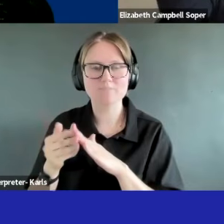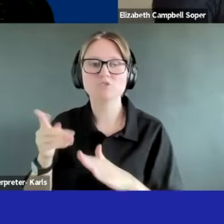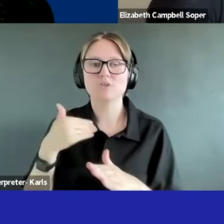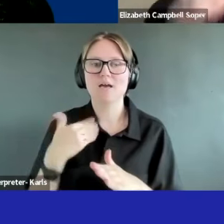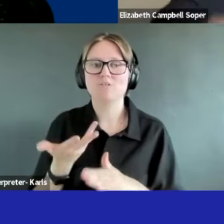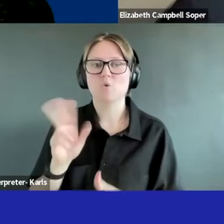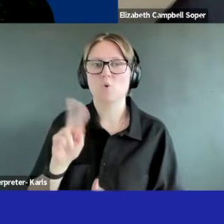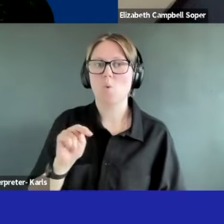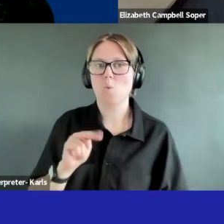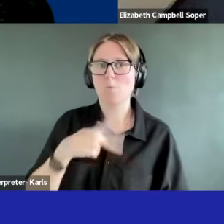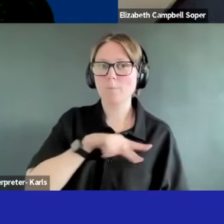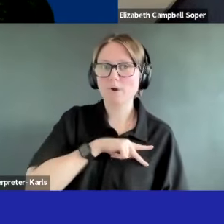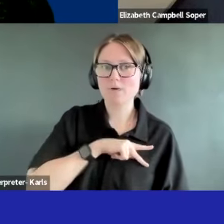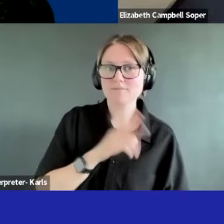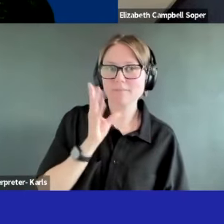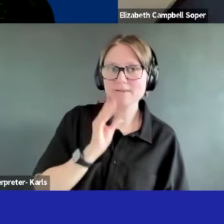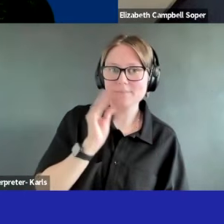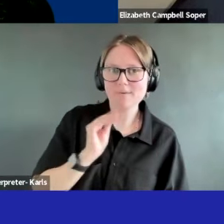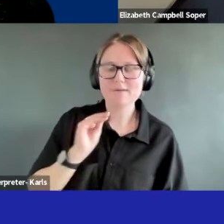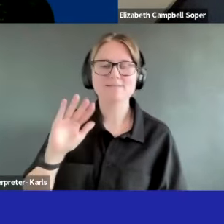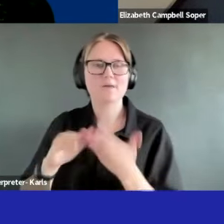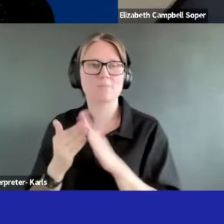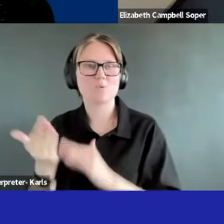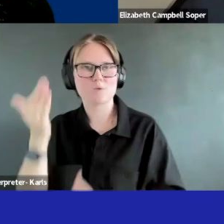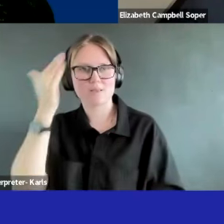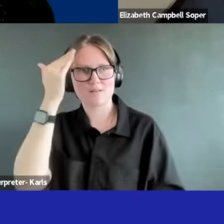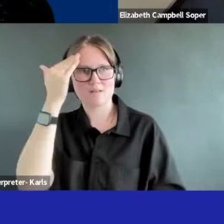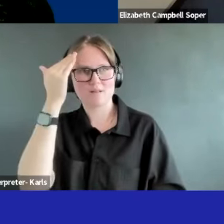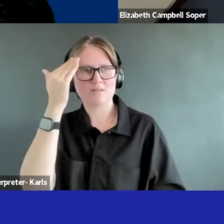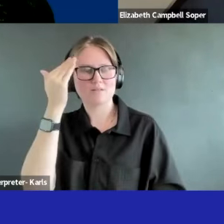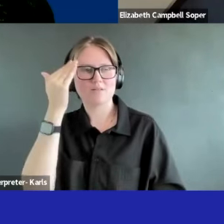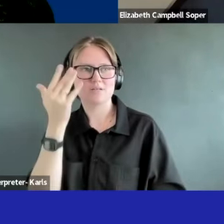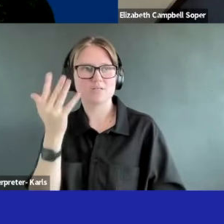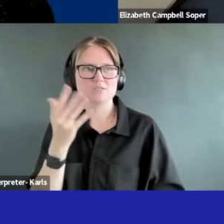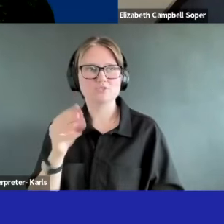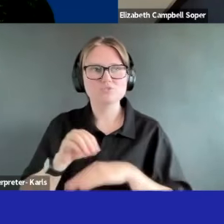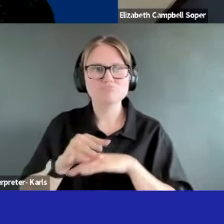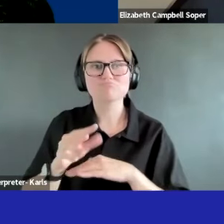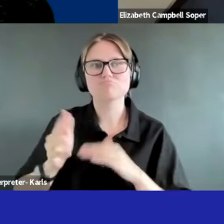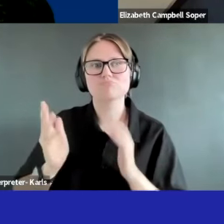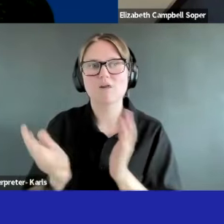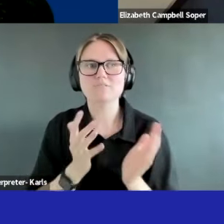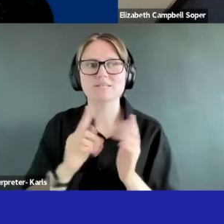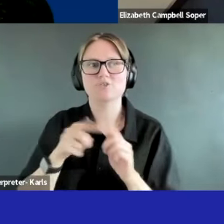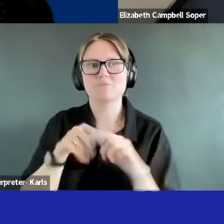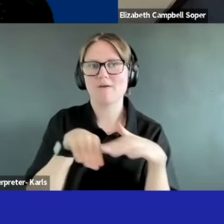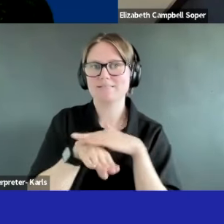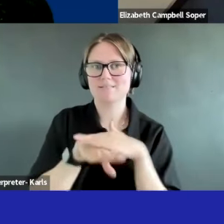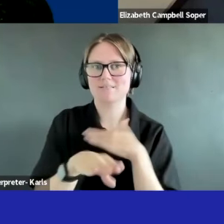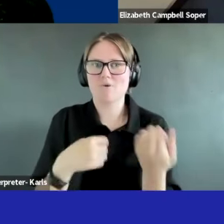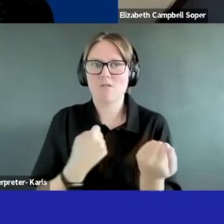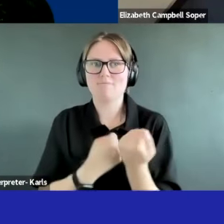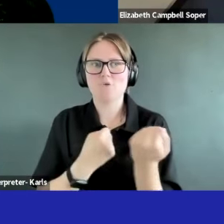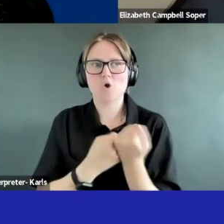and community knowledge to conversations about accessible, affirming care, including the realities of